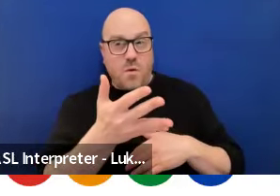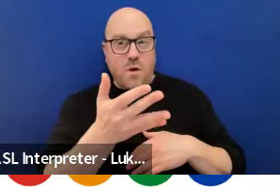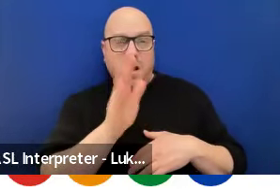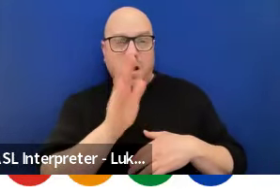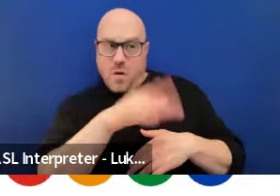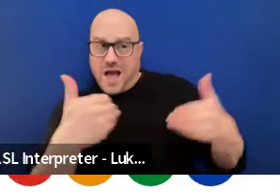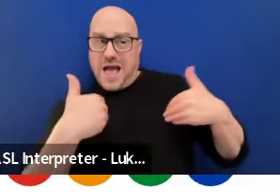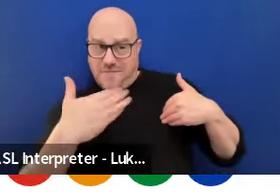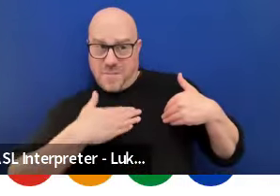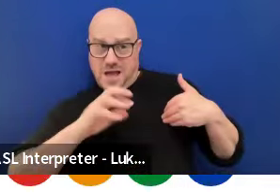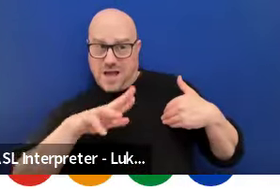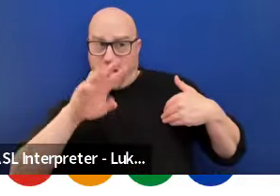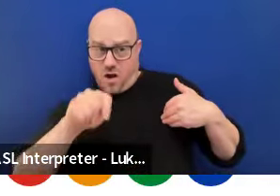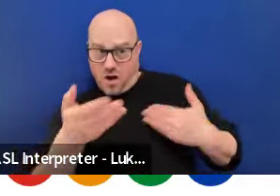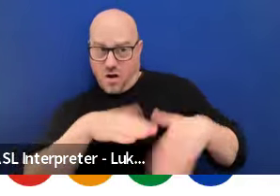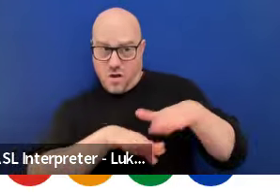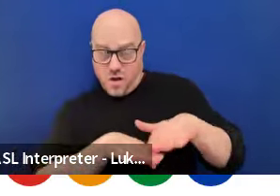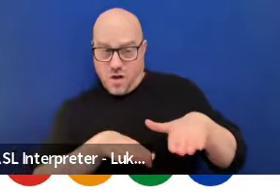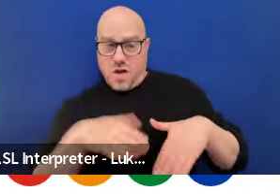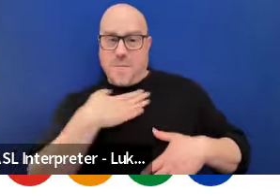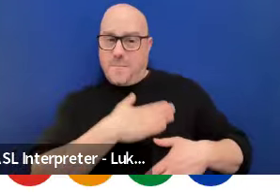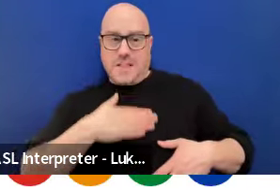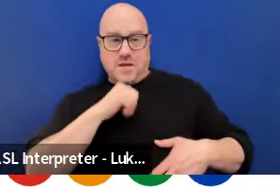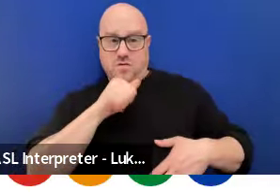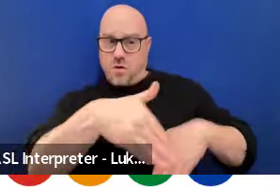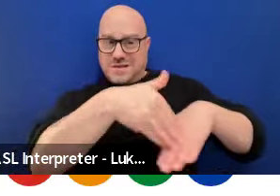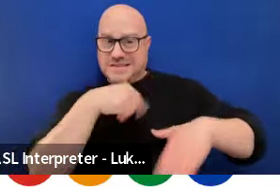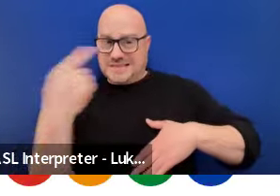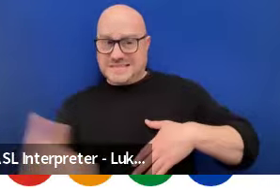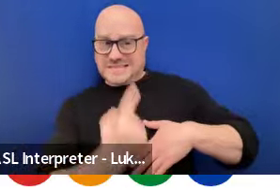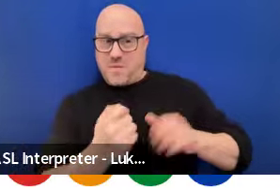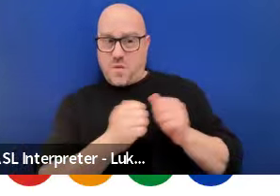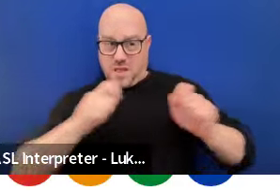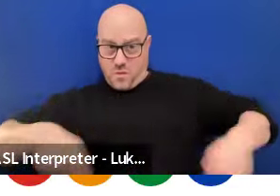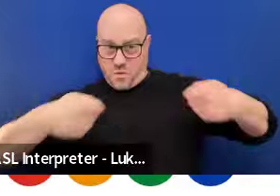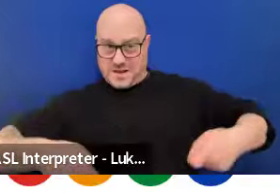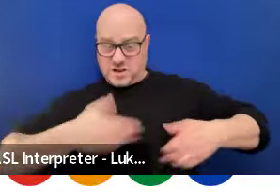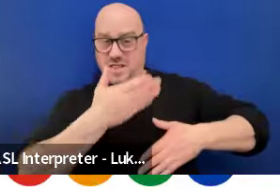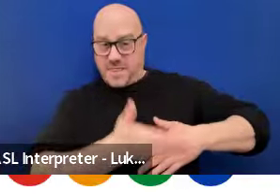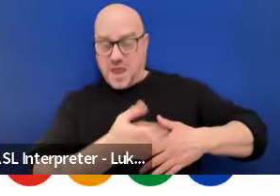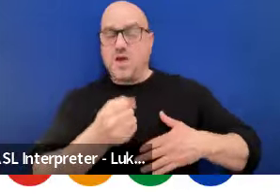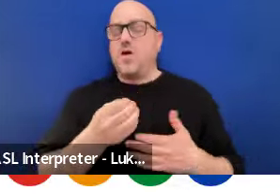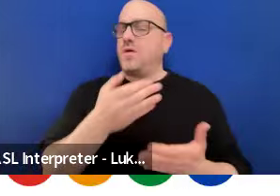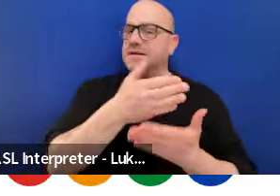REQUESTING A RIDE, LET PEOPLE KNOW YOU WILL BE BRINGING A CART ON SO THEY KNOW DON'T SEND SOMEONE WITH